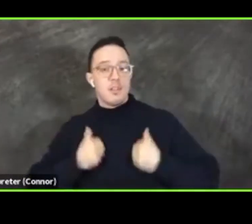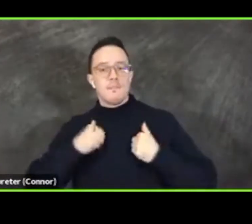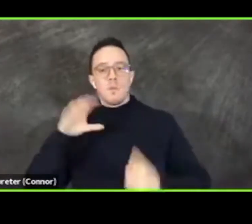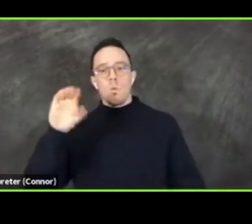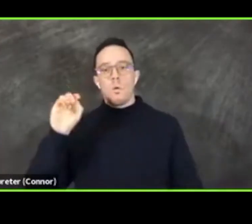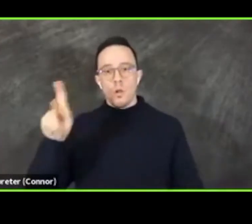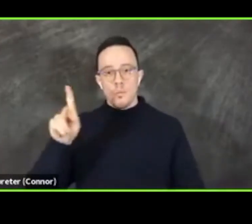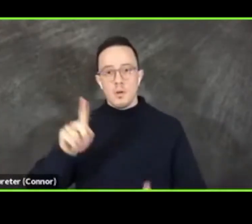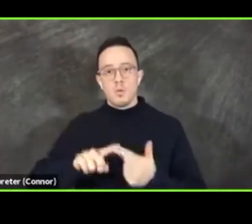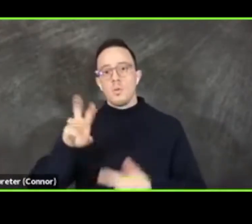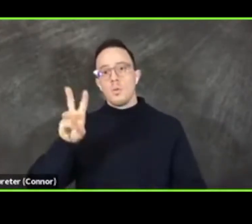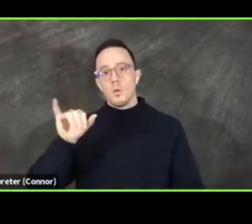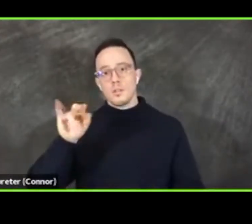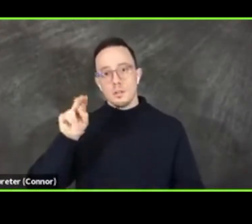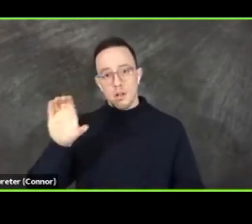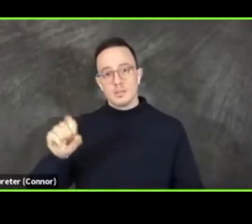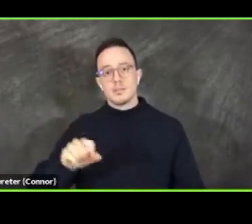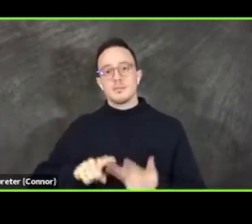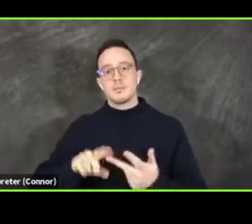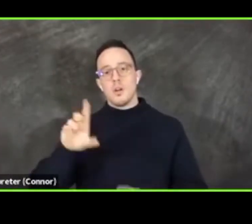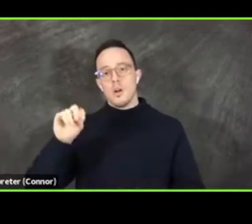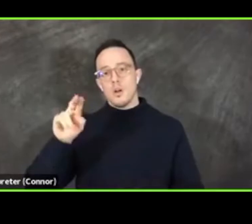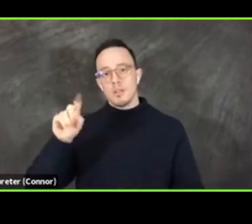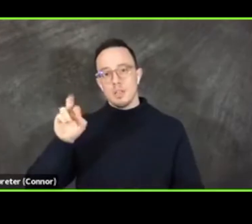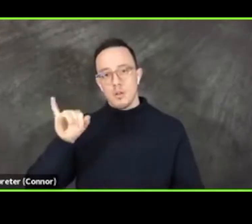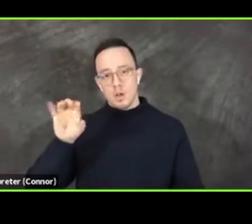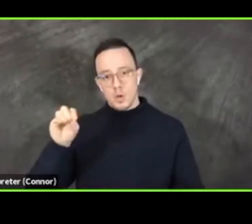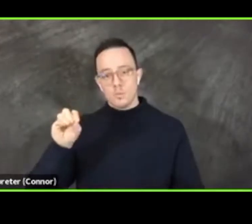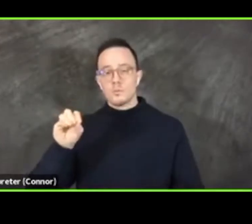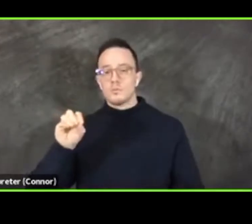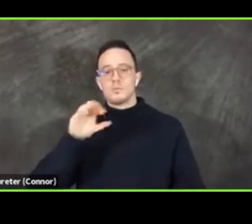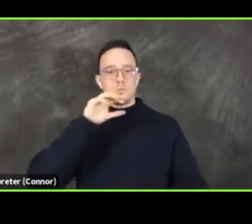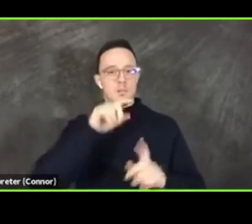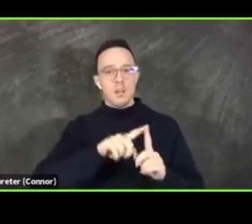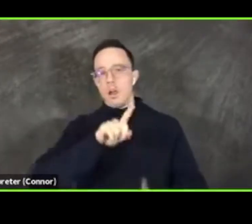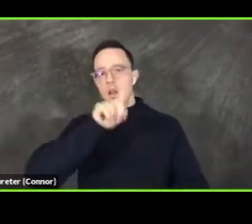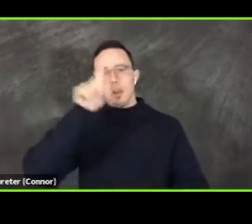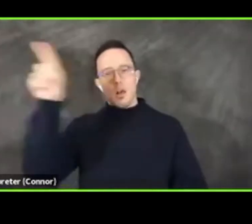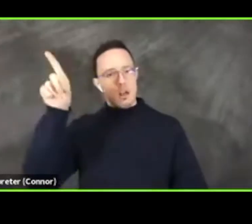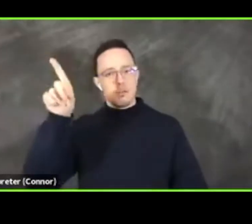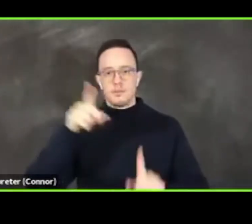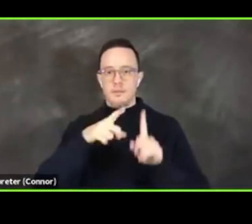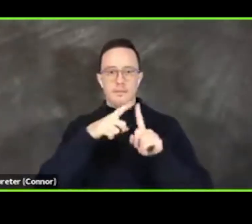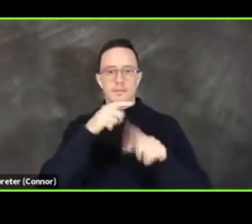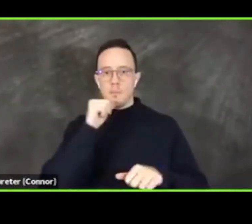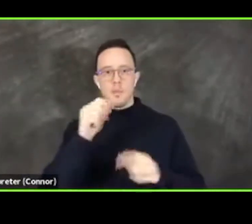WISCONSIN, AND ONTARIO; FAR FROM THEIR HOMELAND OF LENAPEHOKING. ADDITIONALLY AS WE GATHERED DIGITALLY,